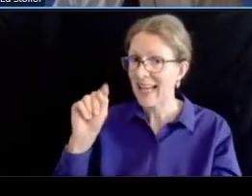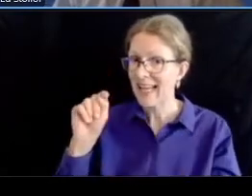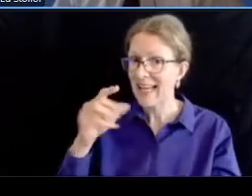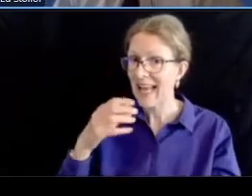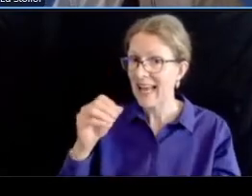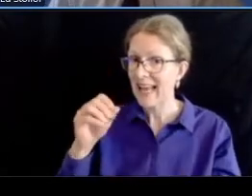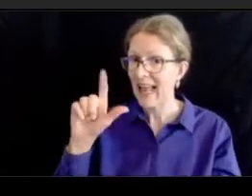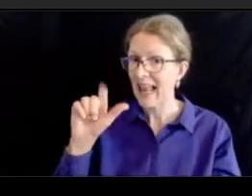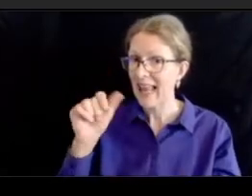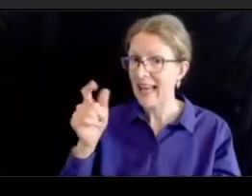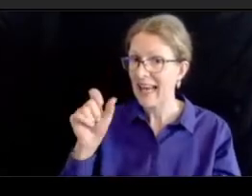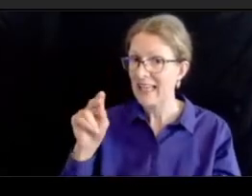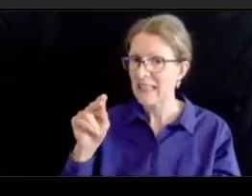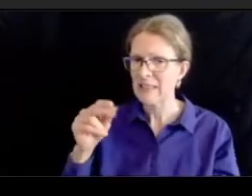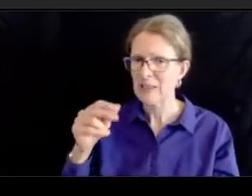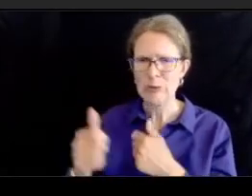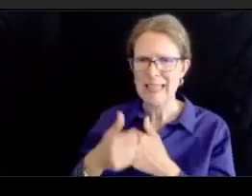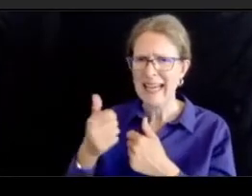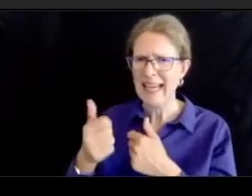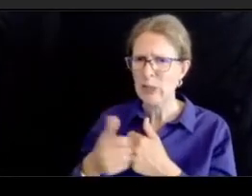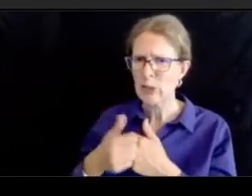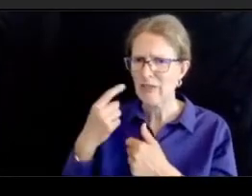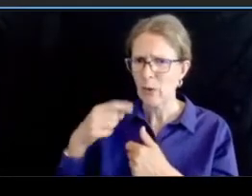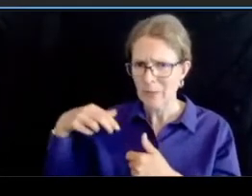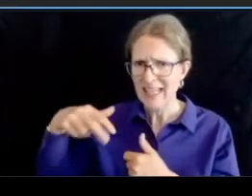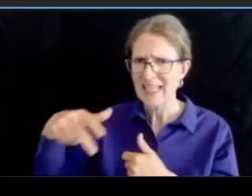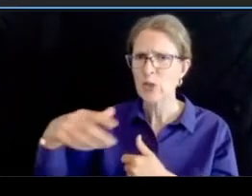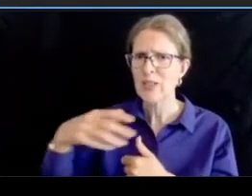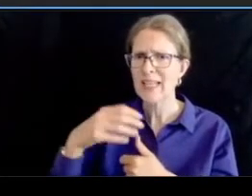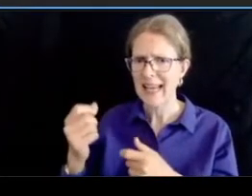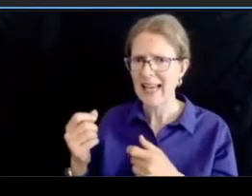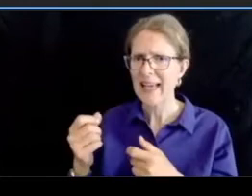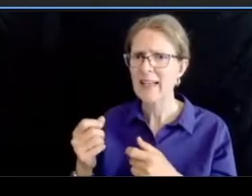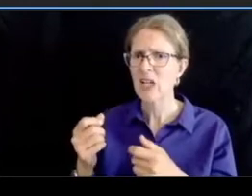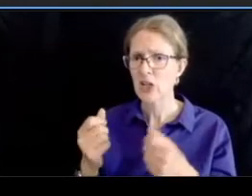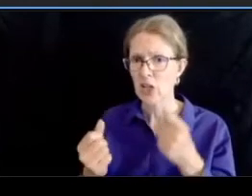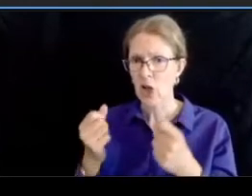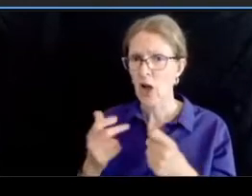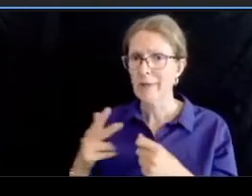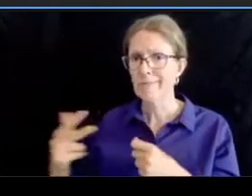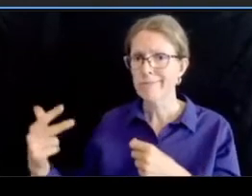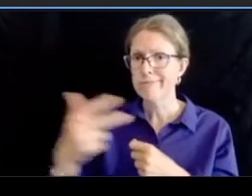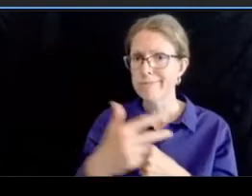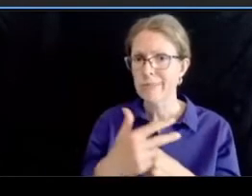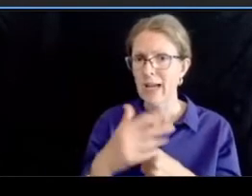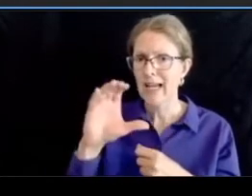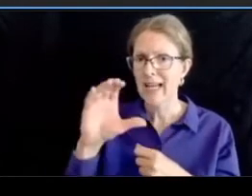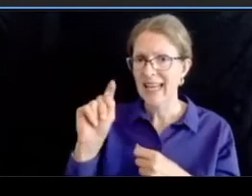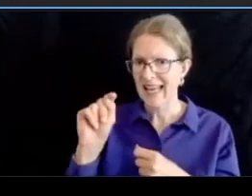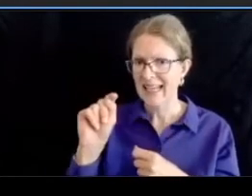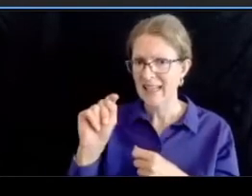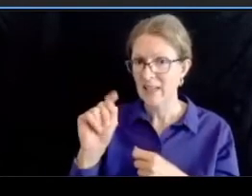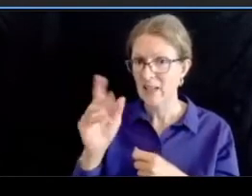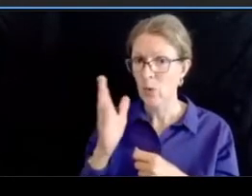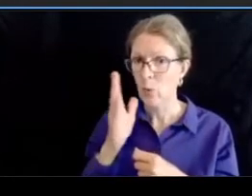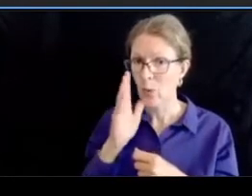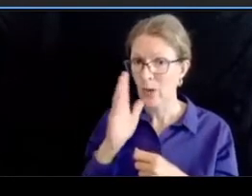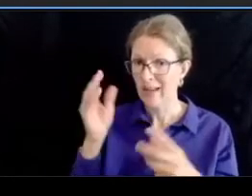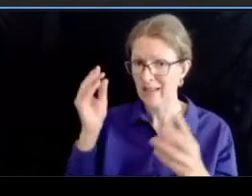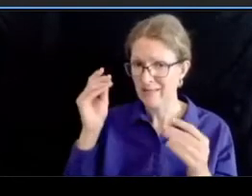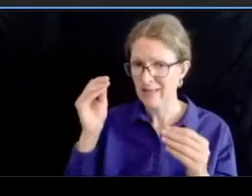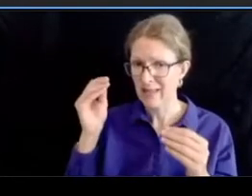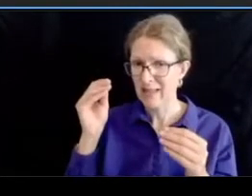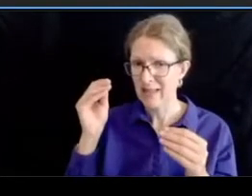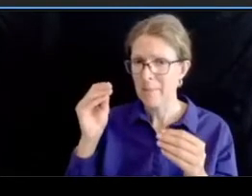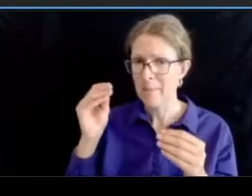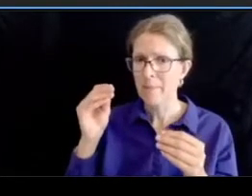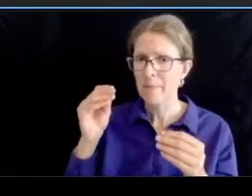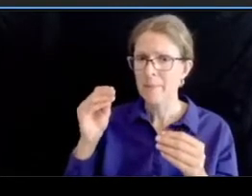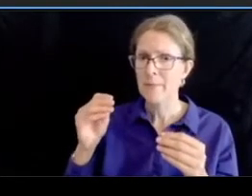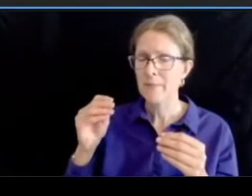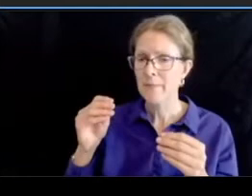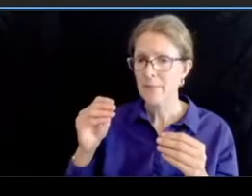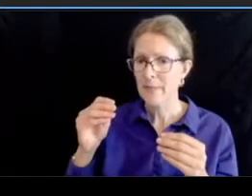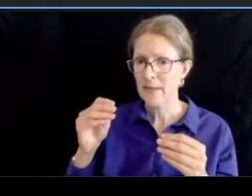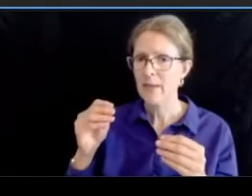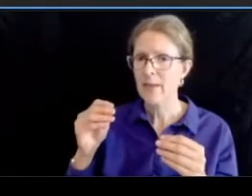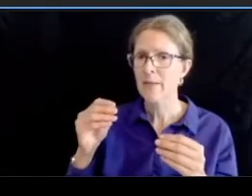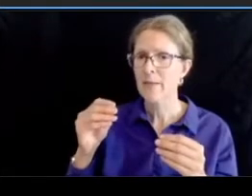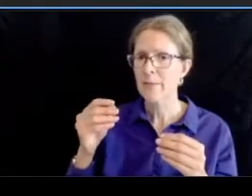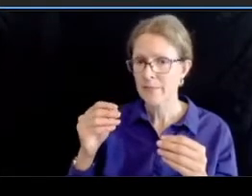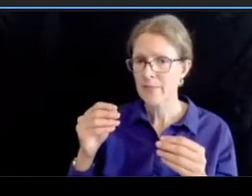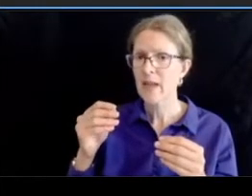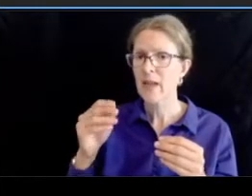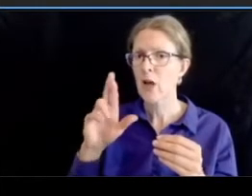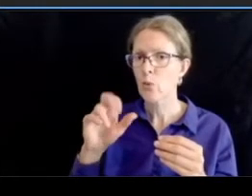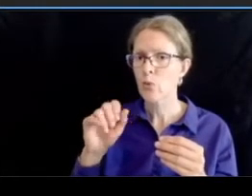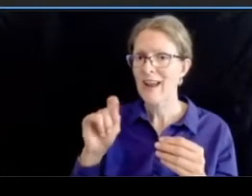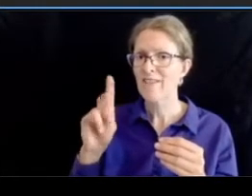where you consider a passenger refuge island there or other traffic calming safety feature